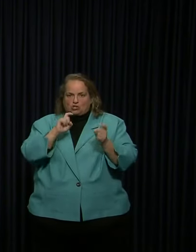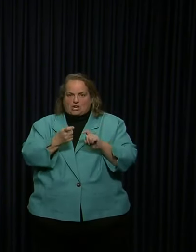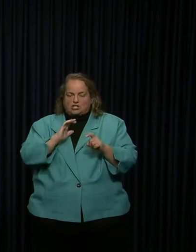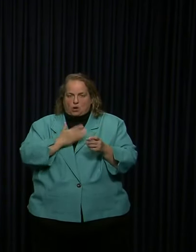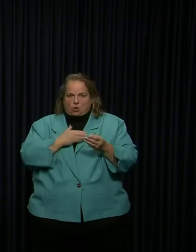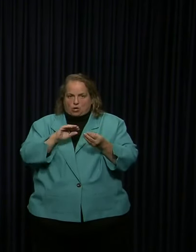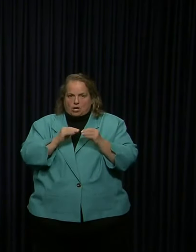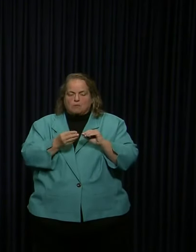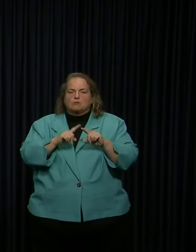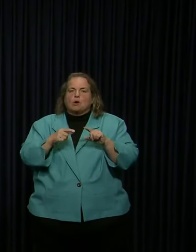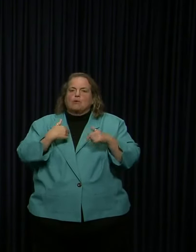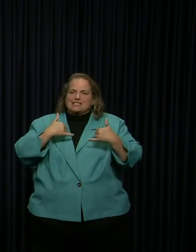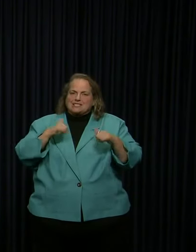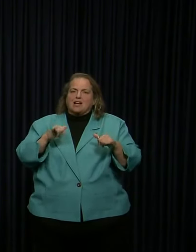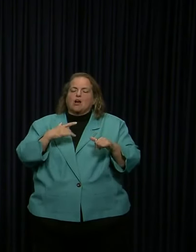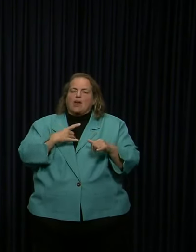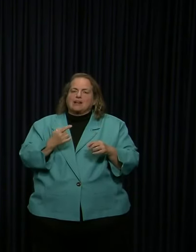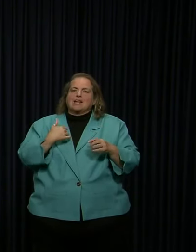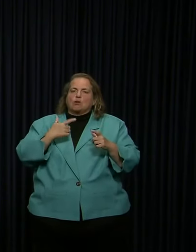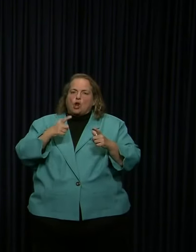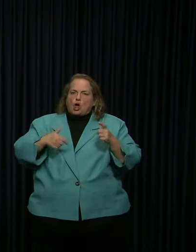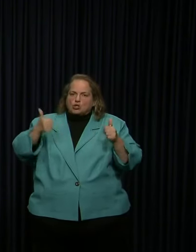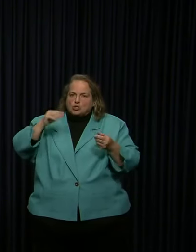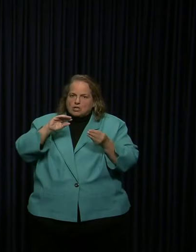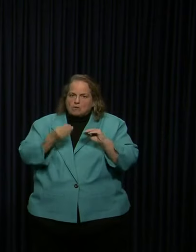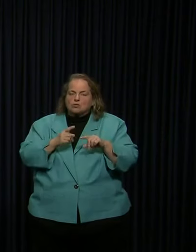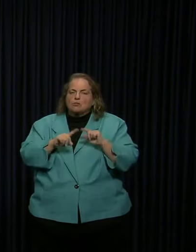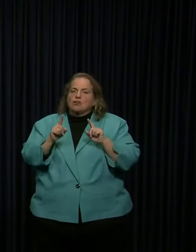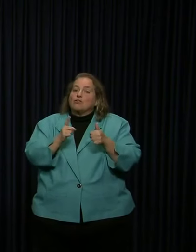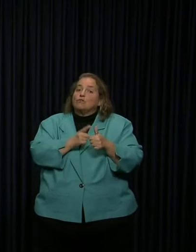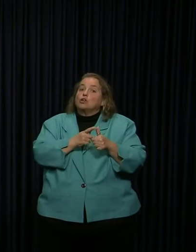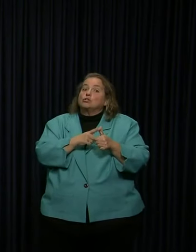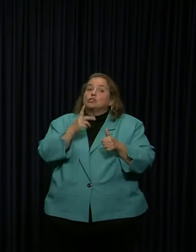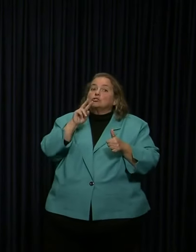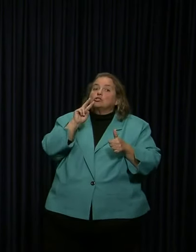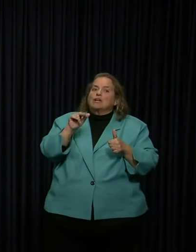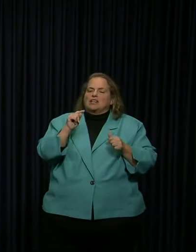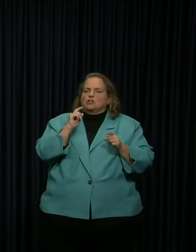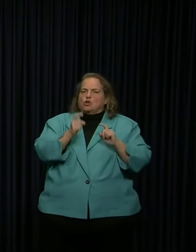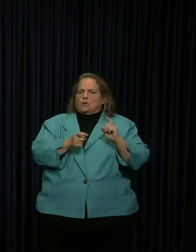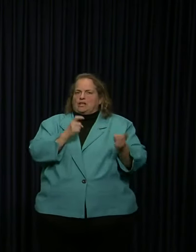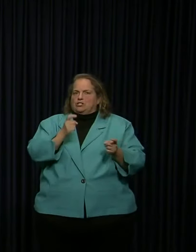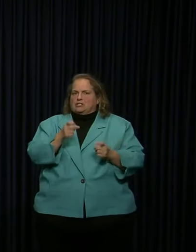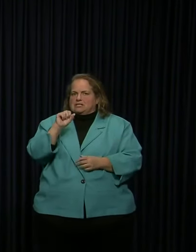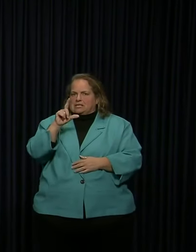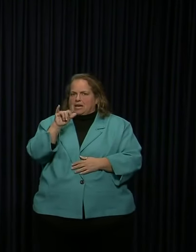DONATING IT, AND YOU ACROSS KENTUCKY HAVE ANSWERED THE CALL